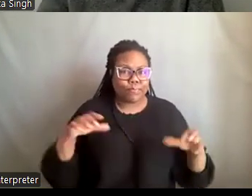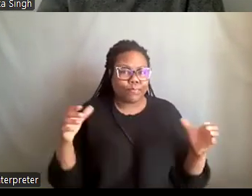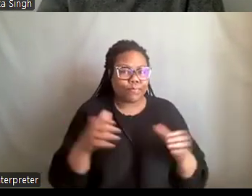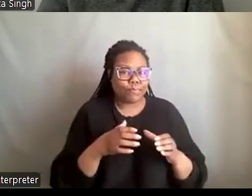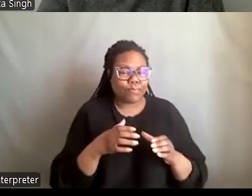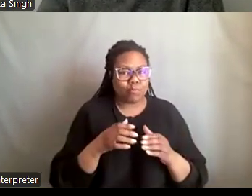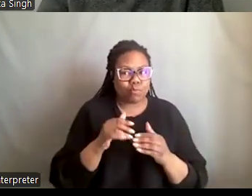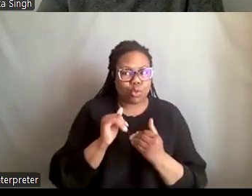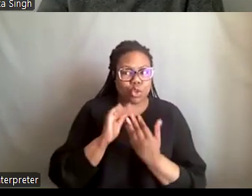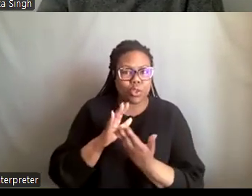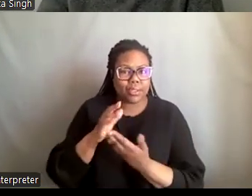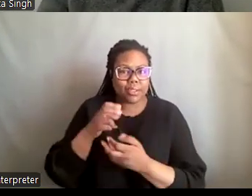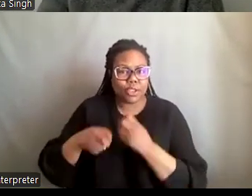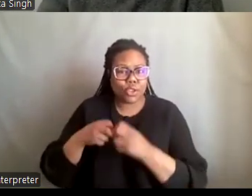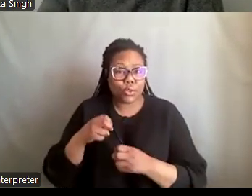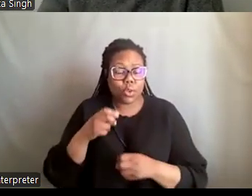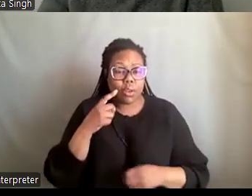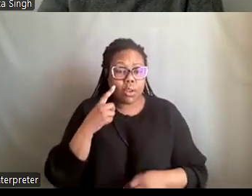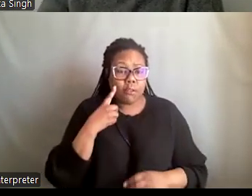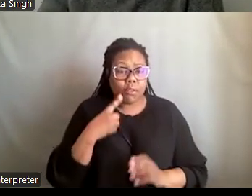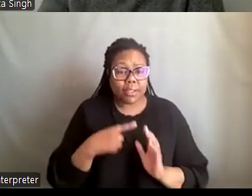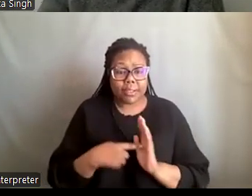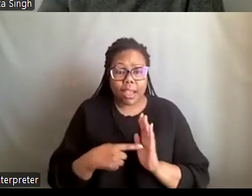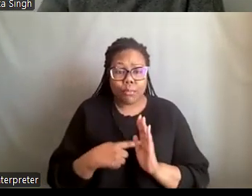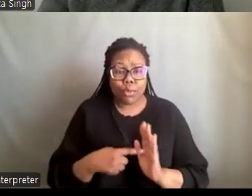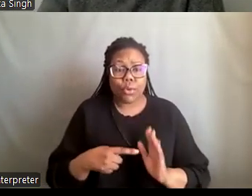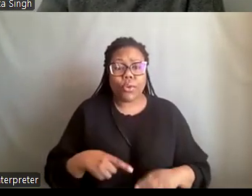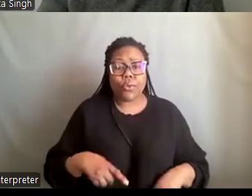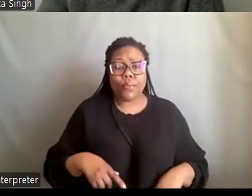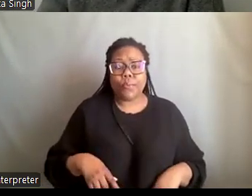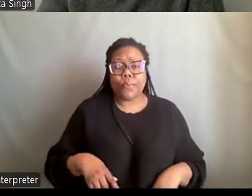to address the issue of we got doggone shopping carts all